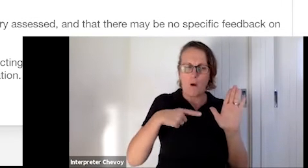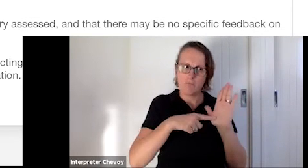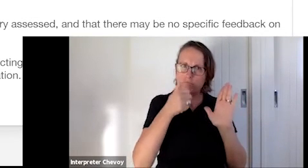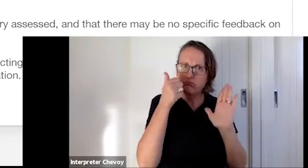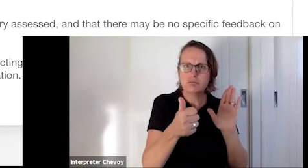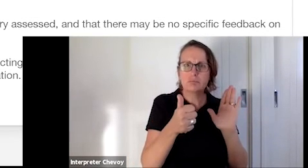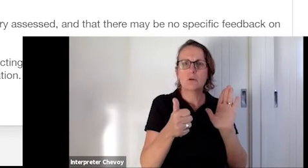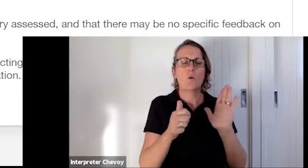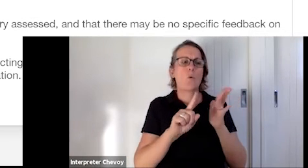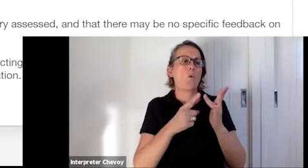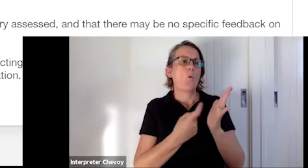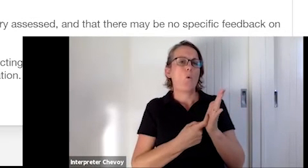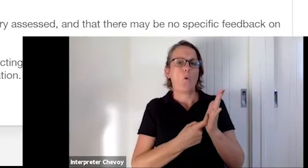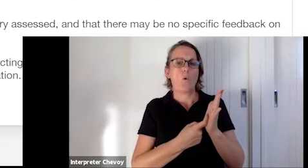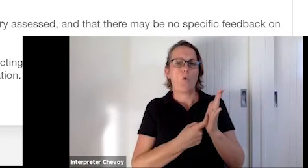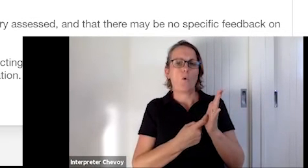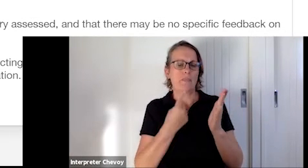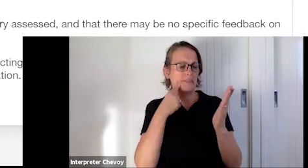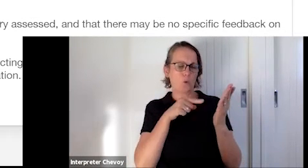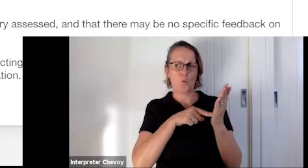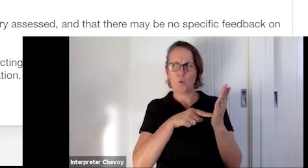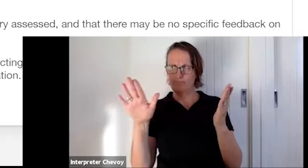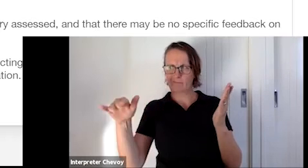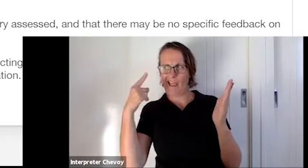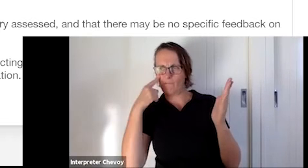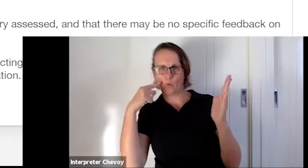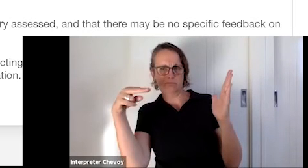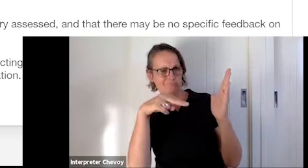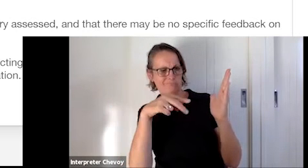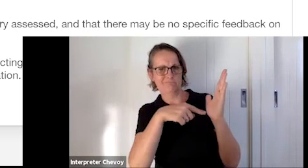something that deserves extra attention that other people might not have picked